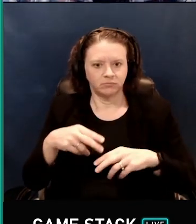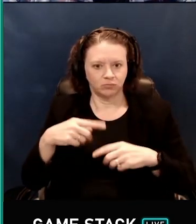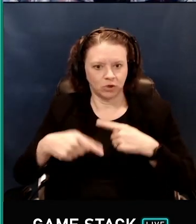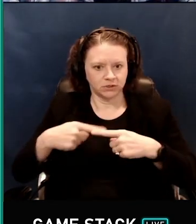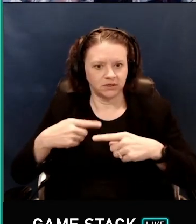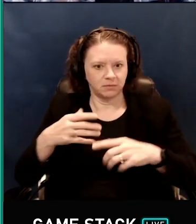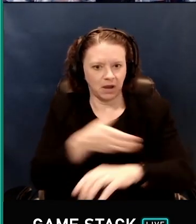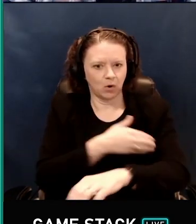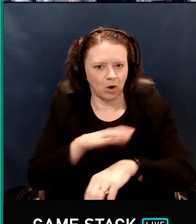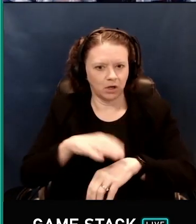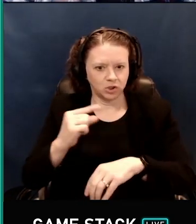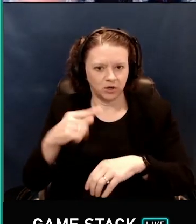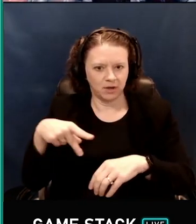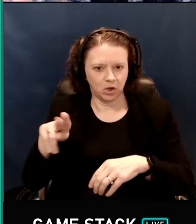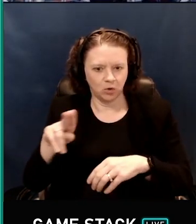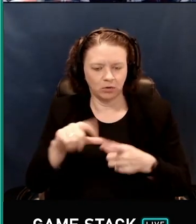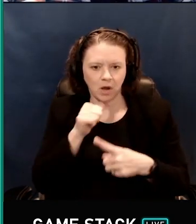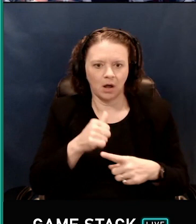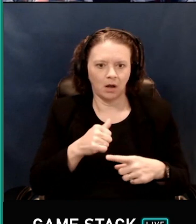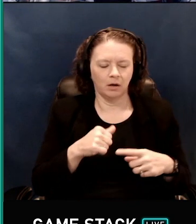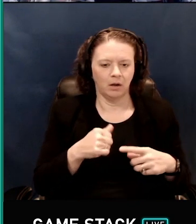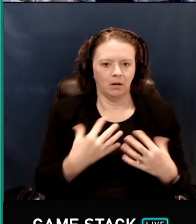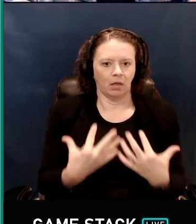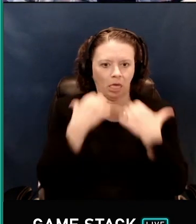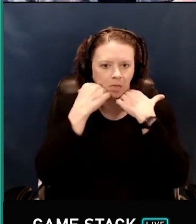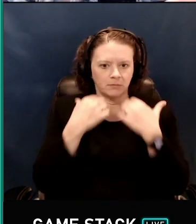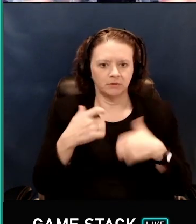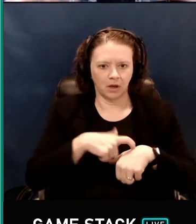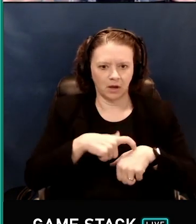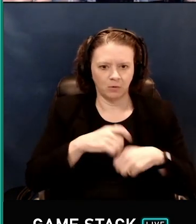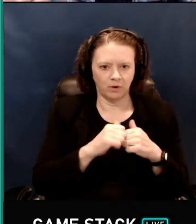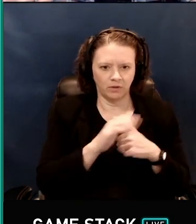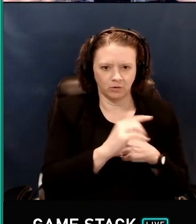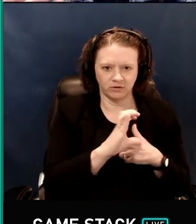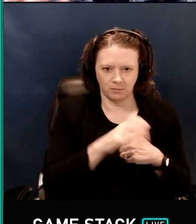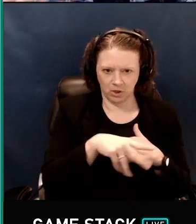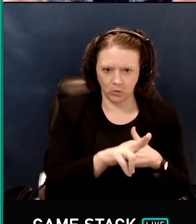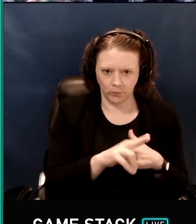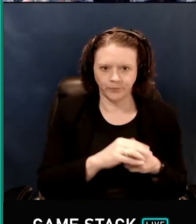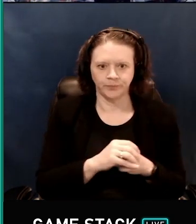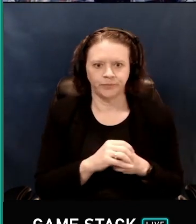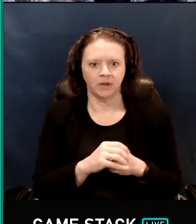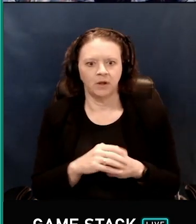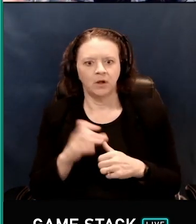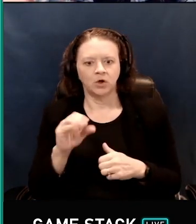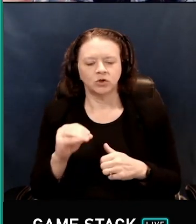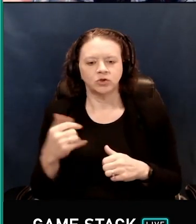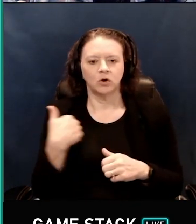The third reason is the GPU can support a very consistent constant maxed IO rate.